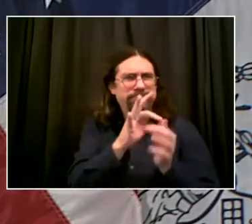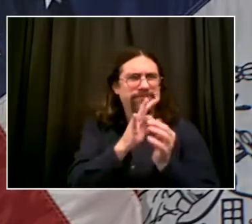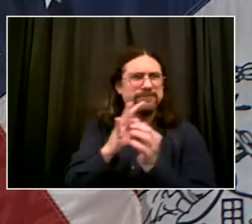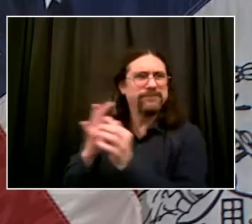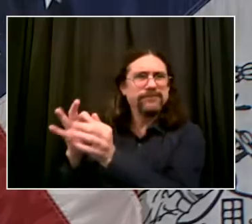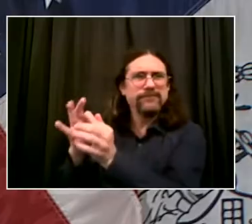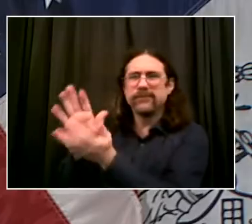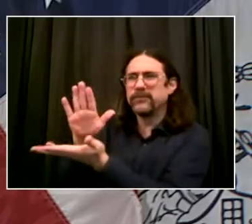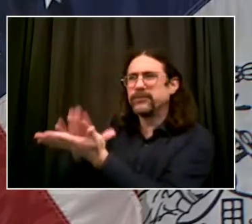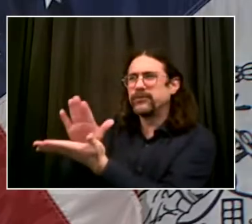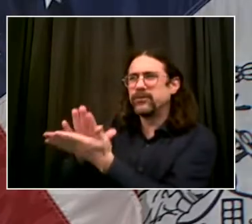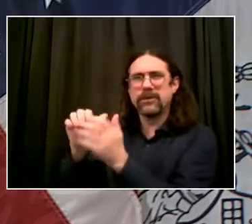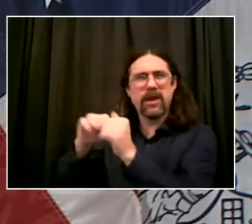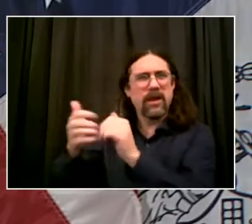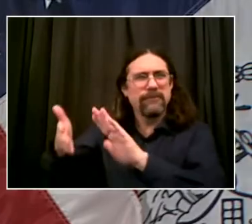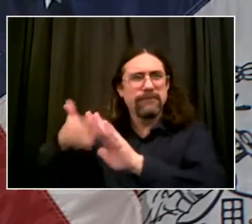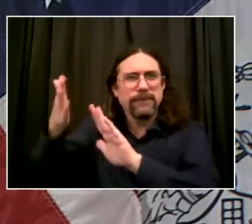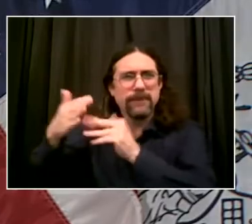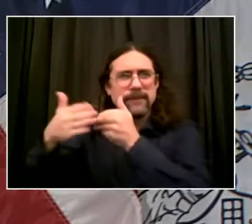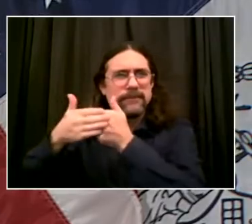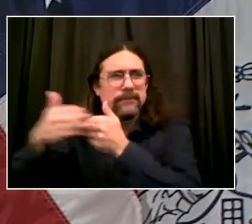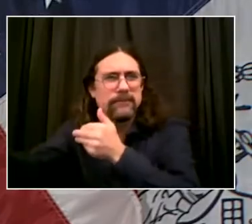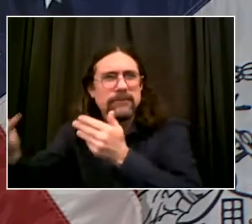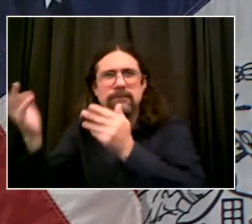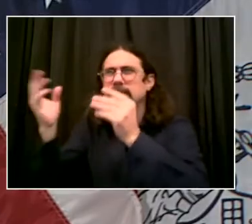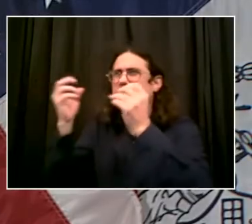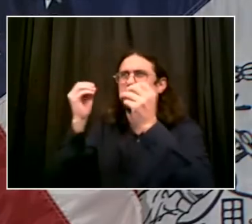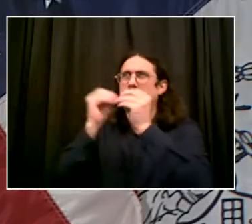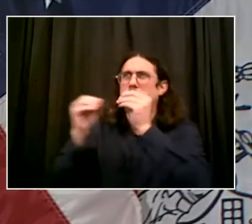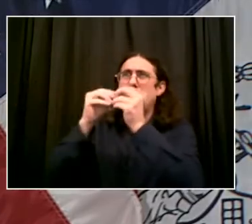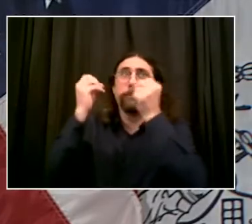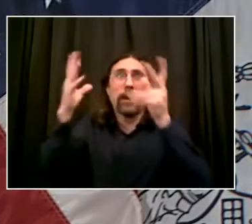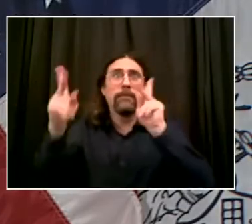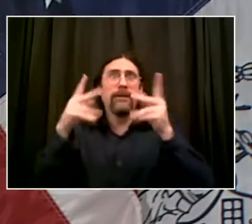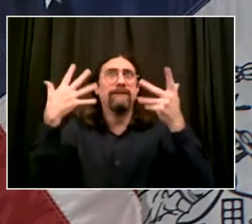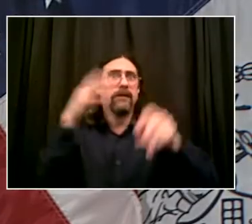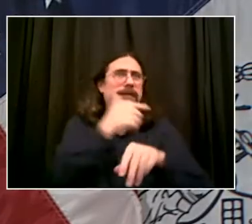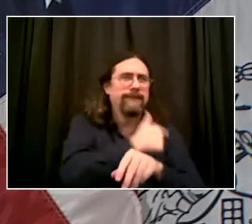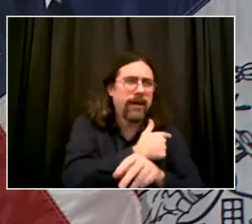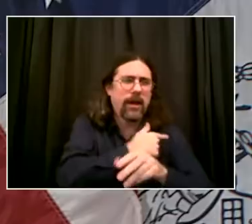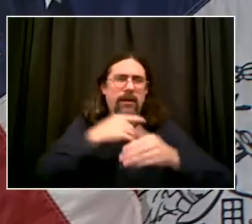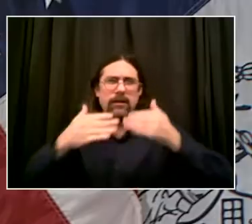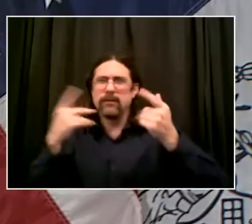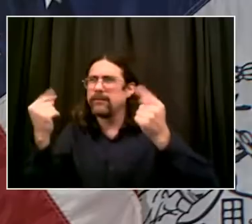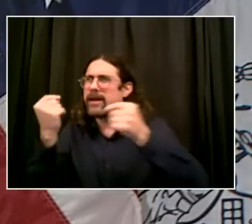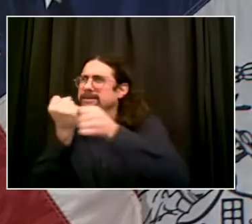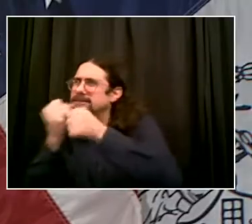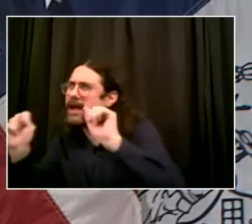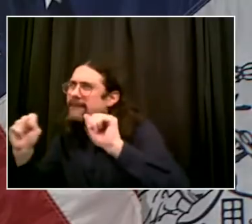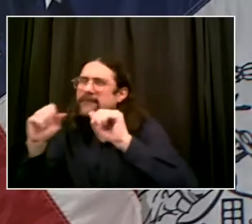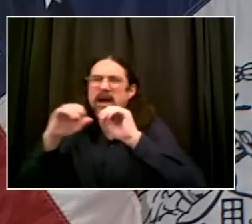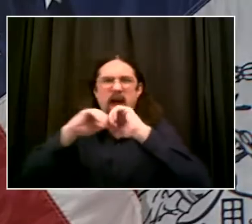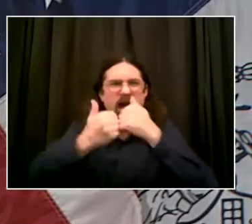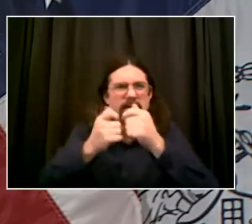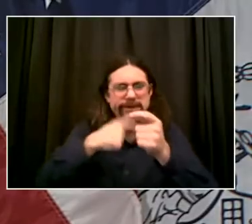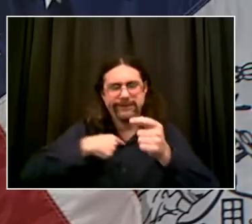KIDS AND FAMILIES. IS TIME TO REALLY RECKON WITH THE CHALLENGE THAT WE ARE SEEING VERY CLEARLY.